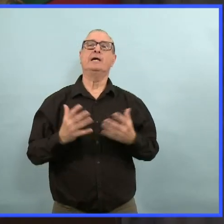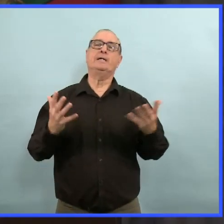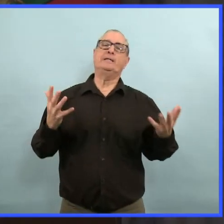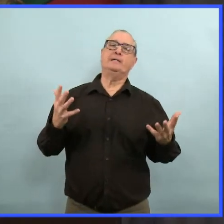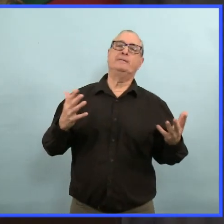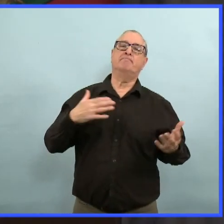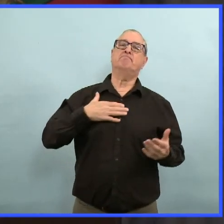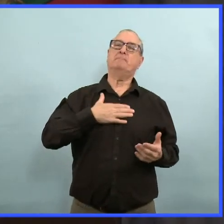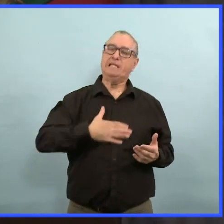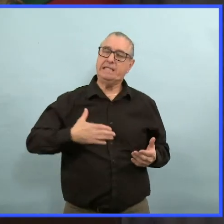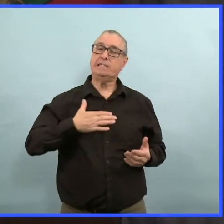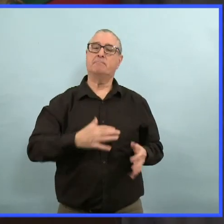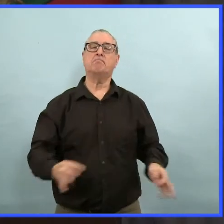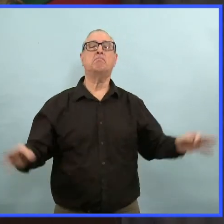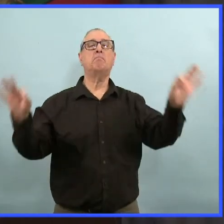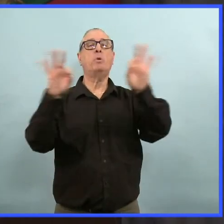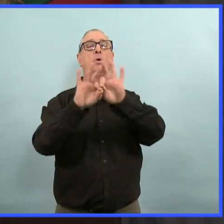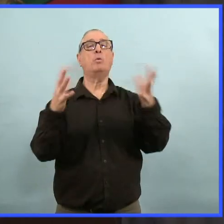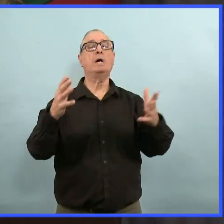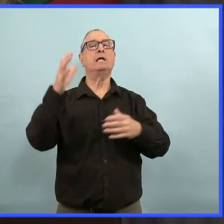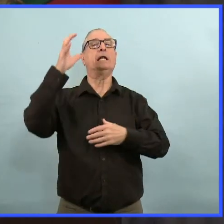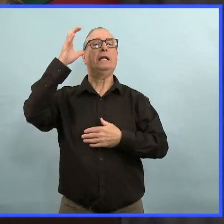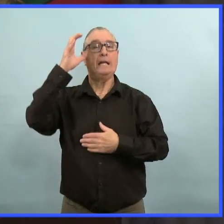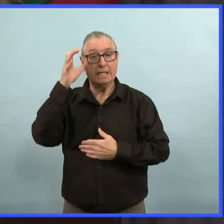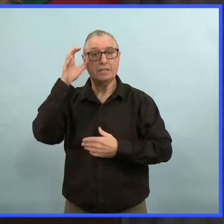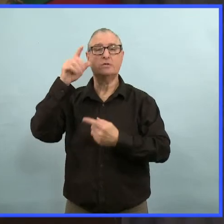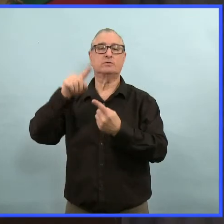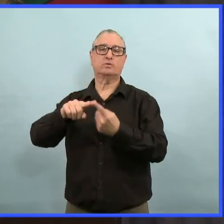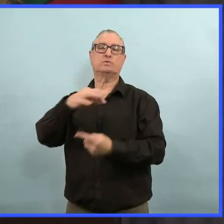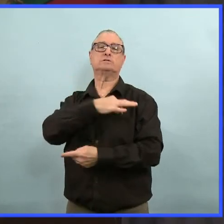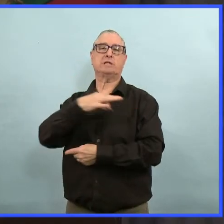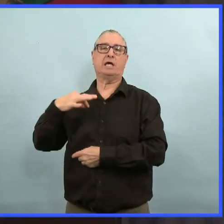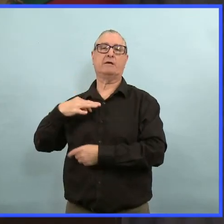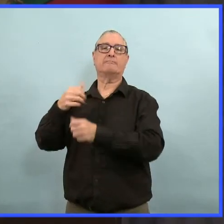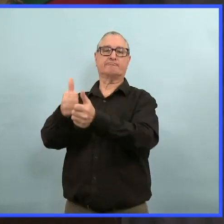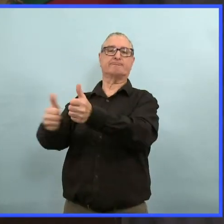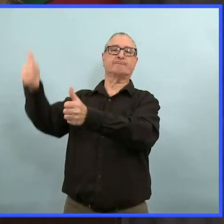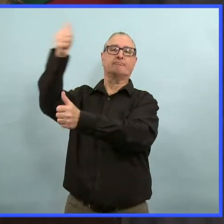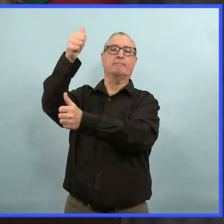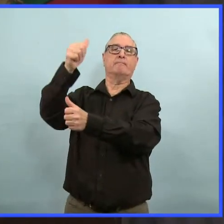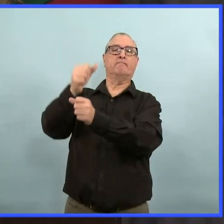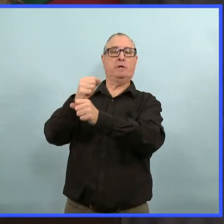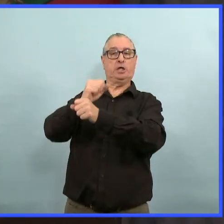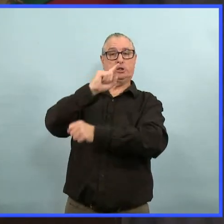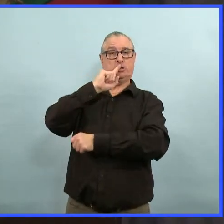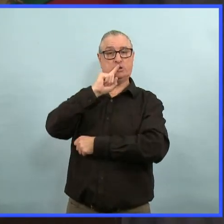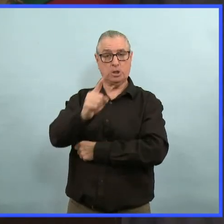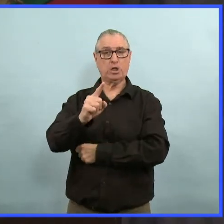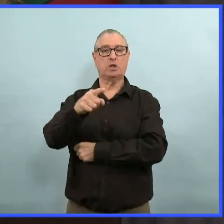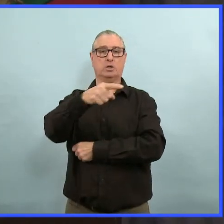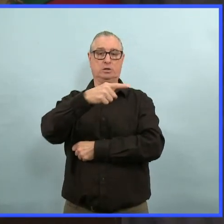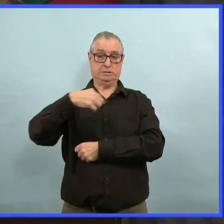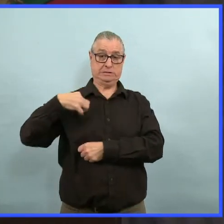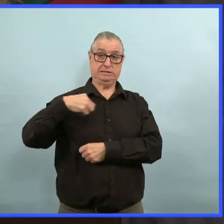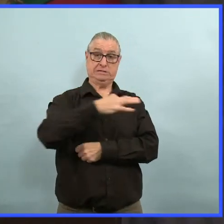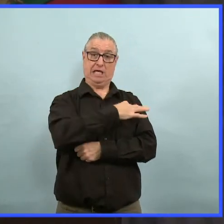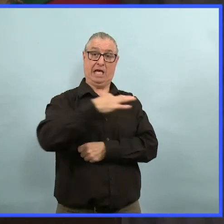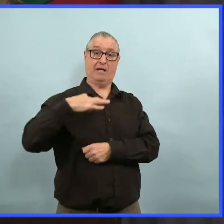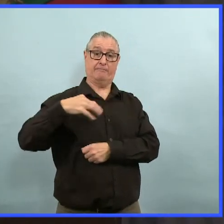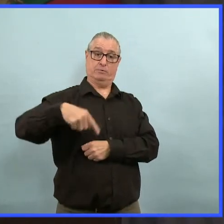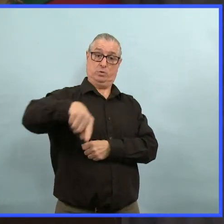to to ensure reassure that the staff of the steps that are being taken to keep them safe